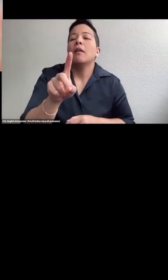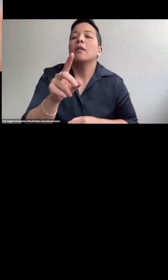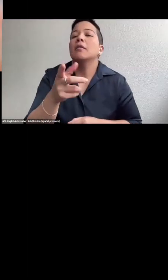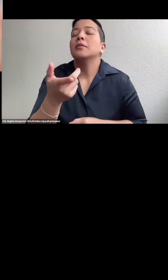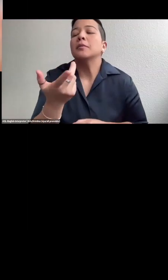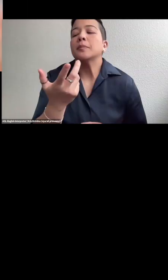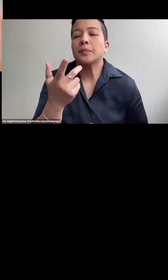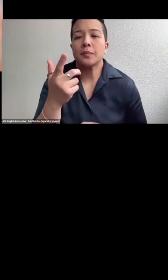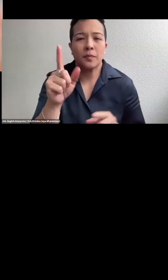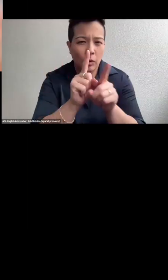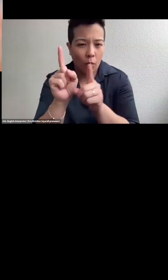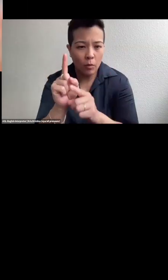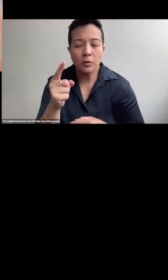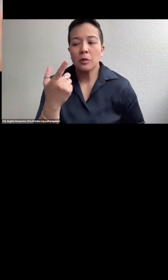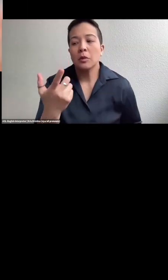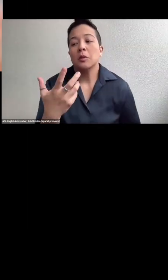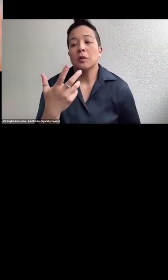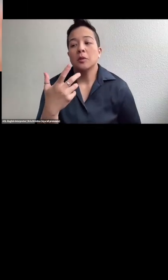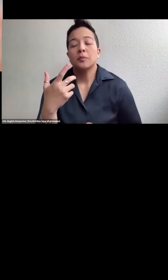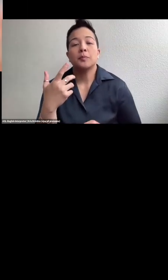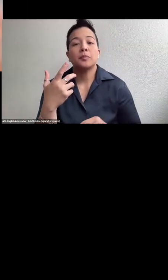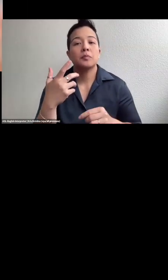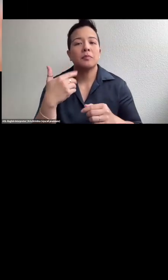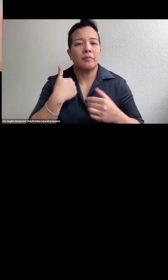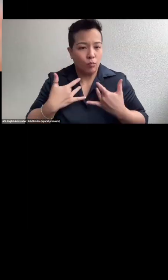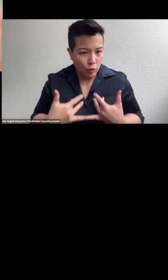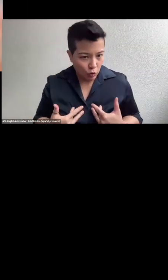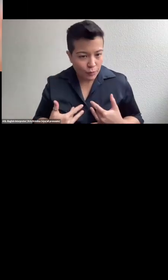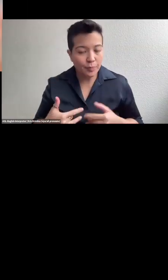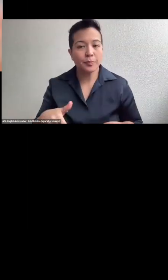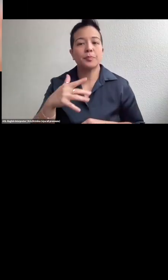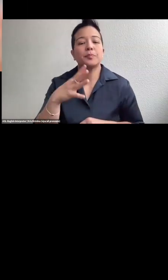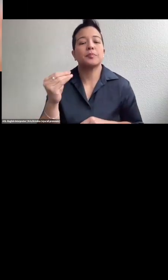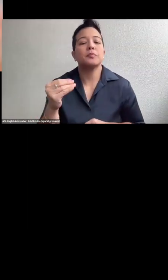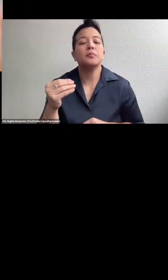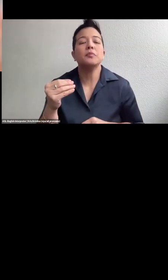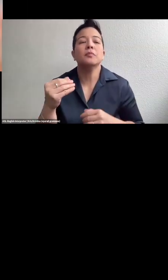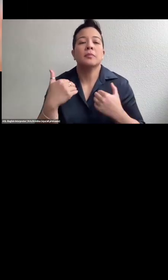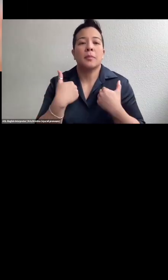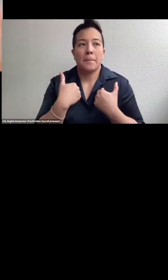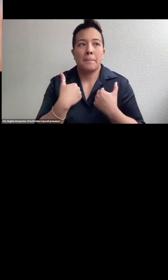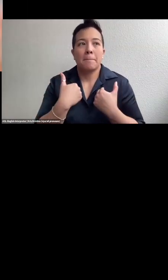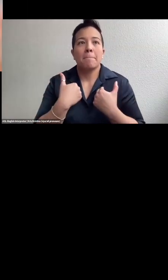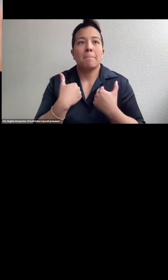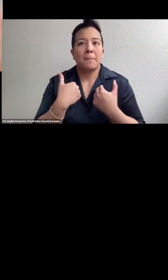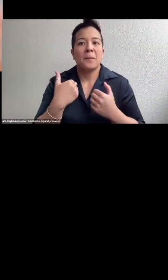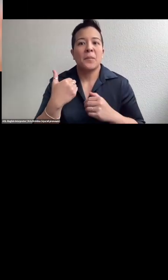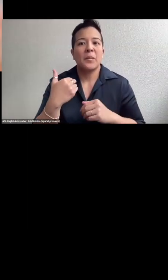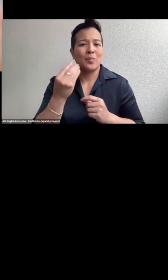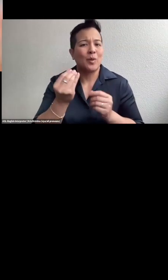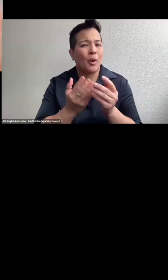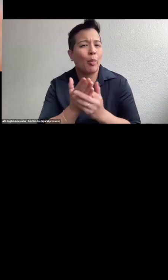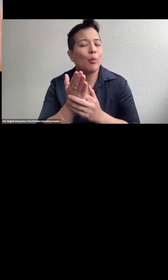also had, had, uh, depression and had, um, had, had gone through, um,